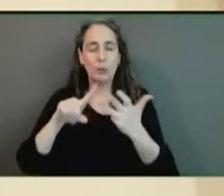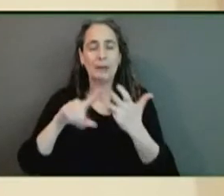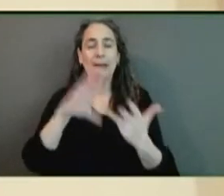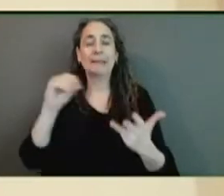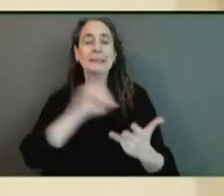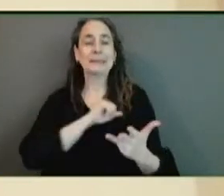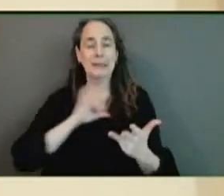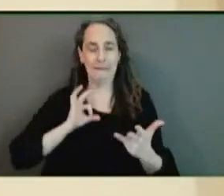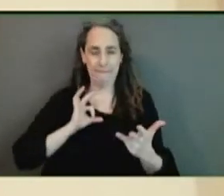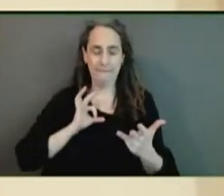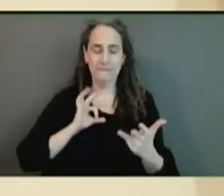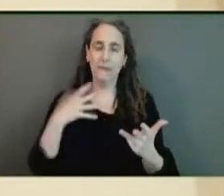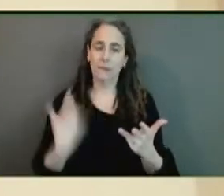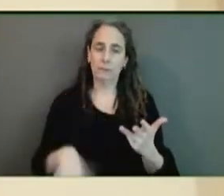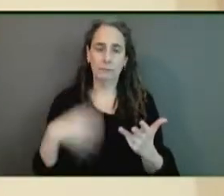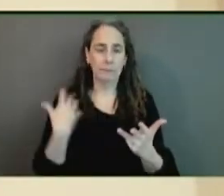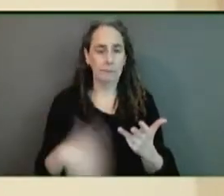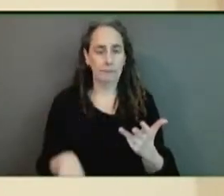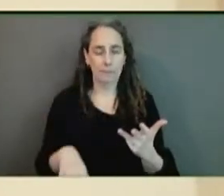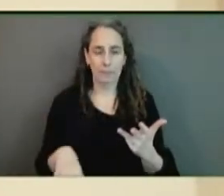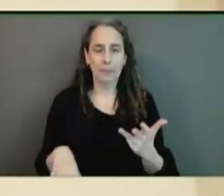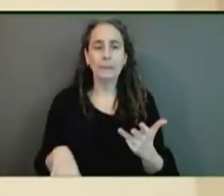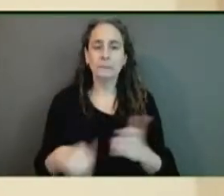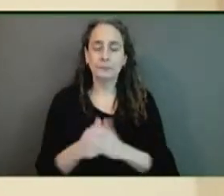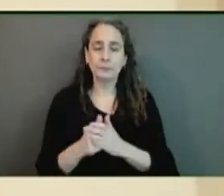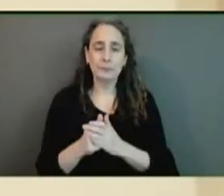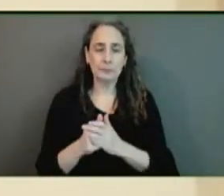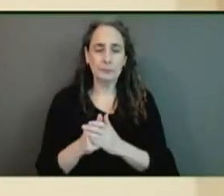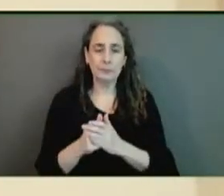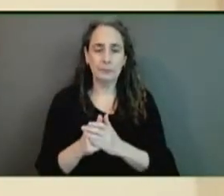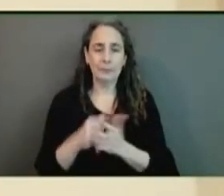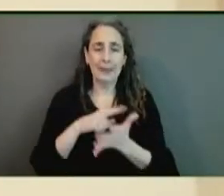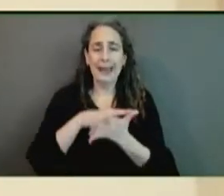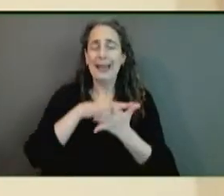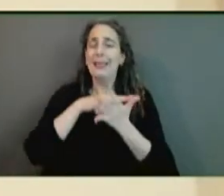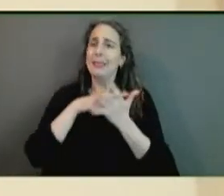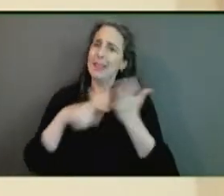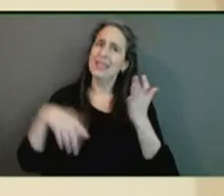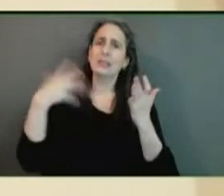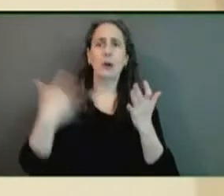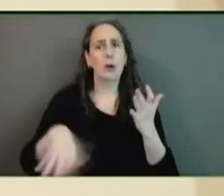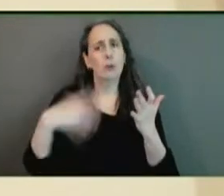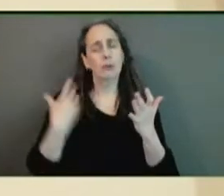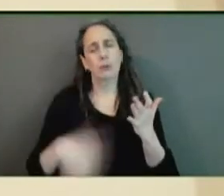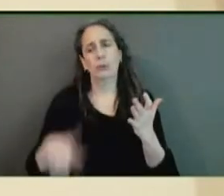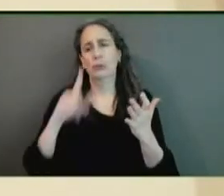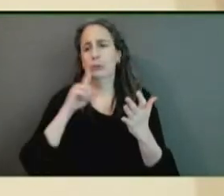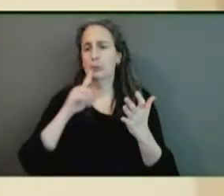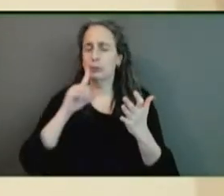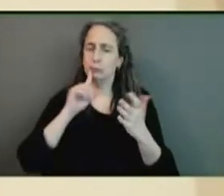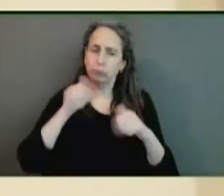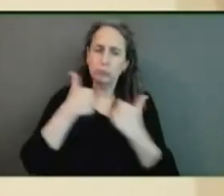parents, community and staff. It